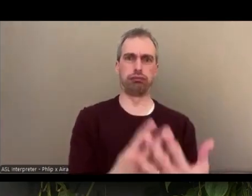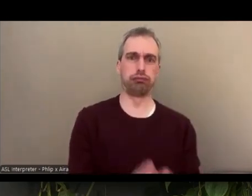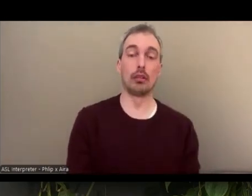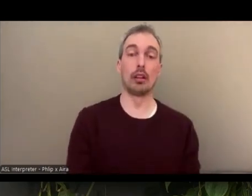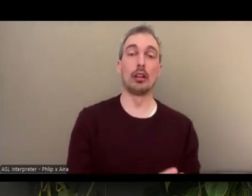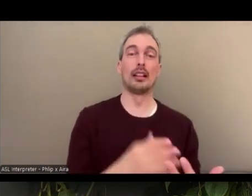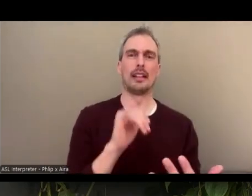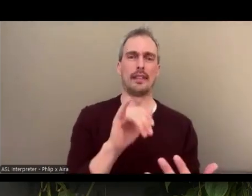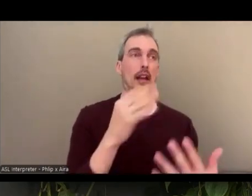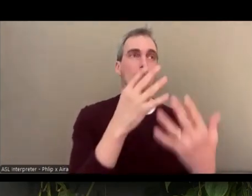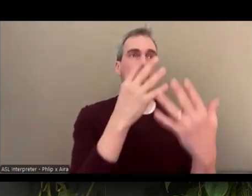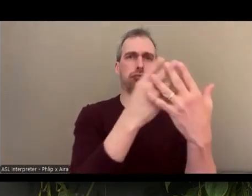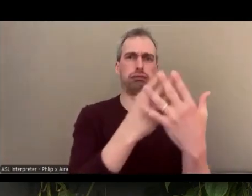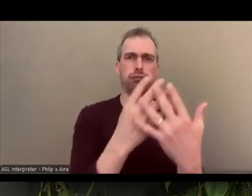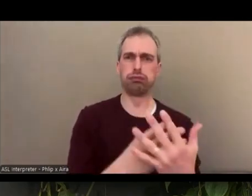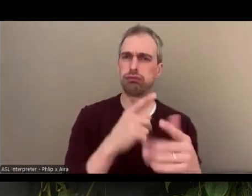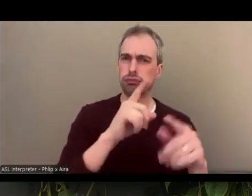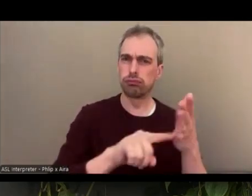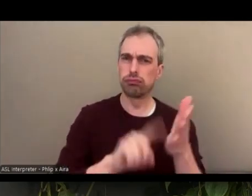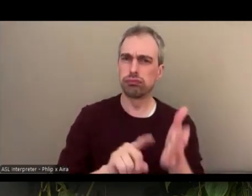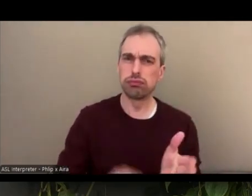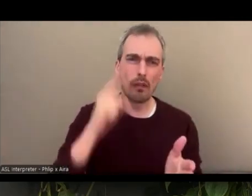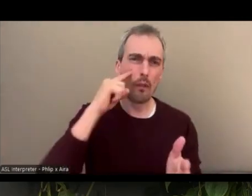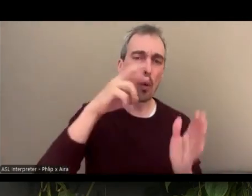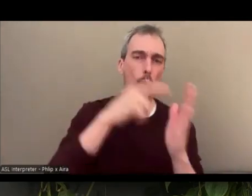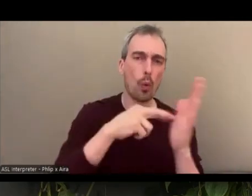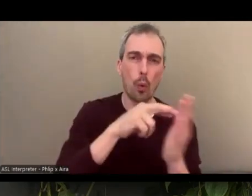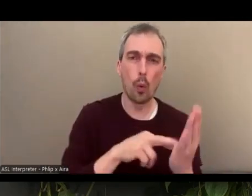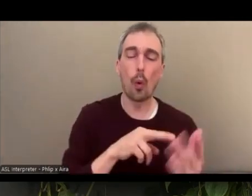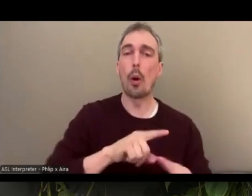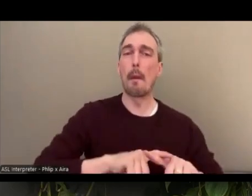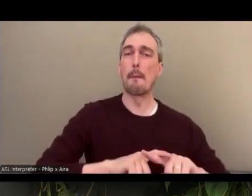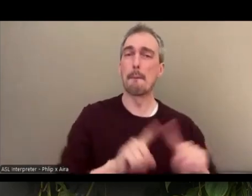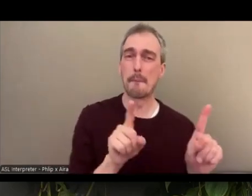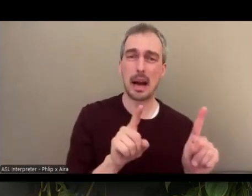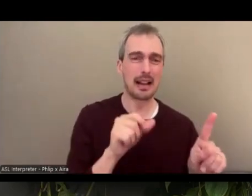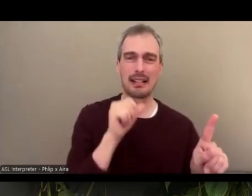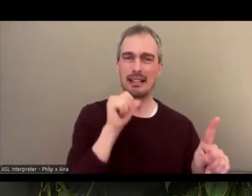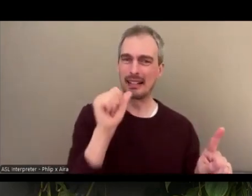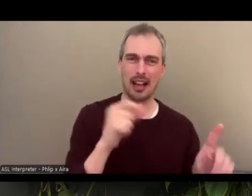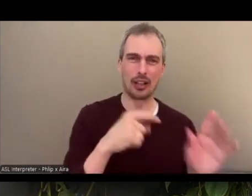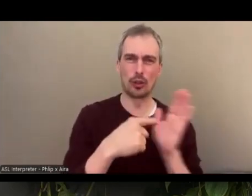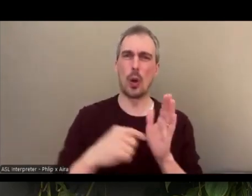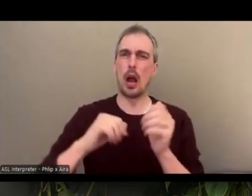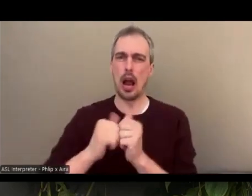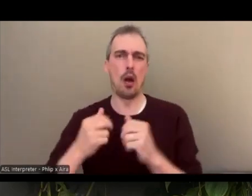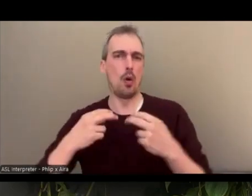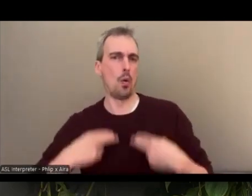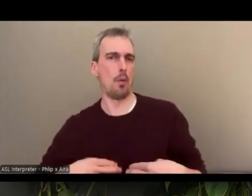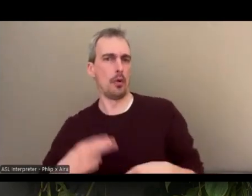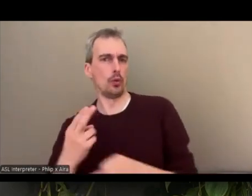A specific UI flow, what's the path through it for an assistive technology user to accomplish the task.